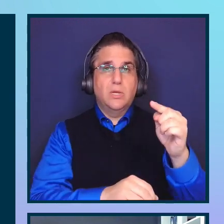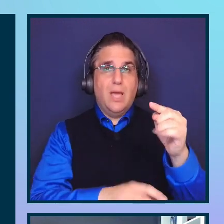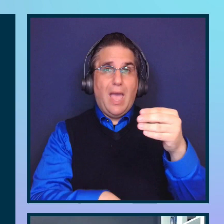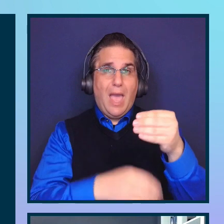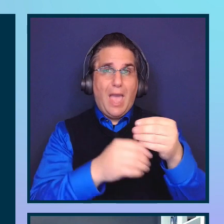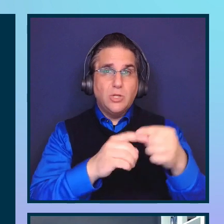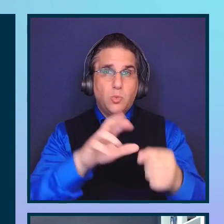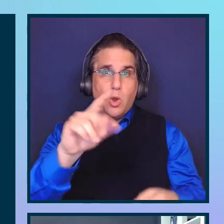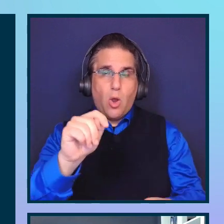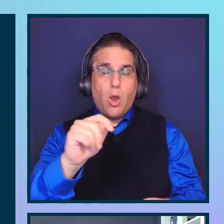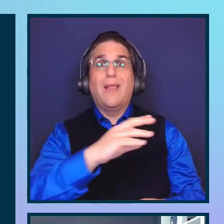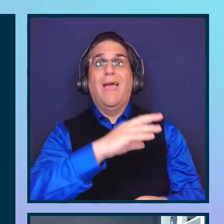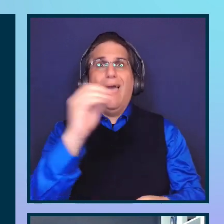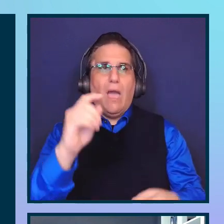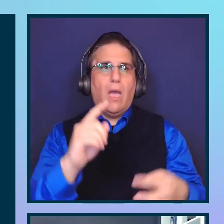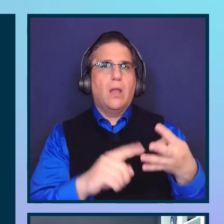like there are multiple information that we wanna show